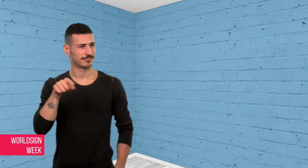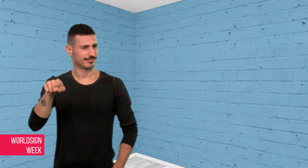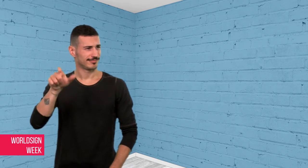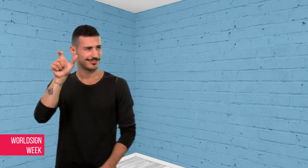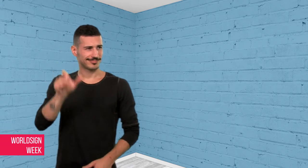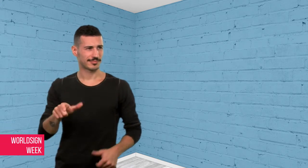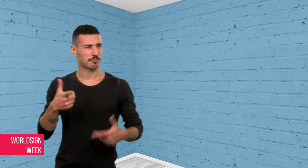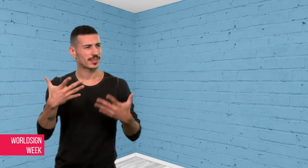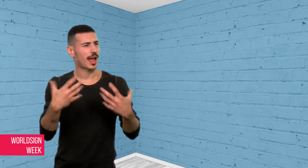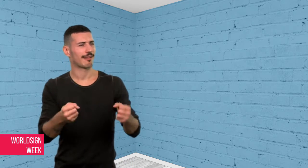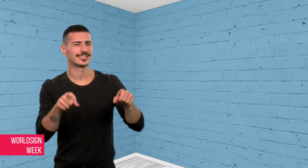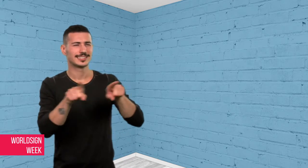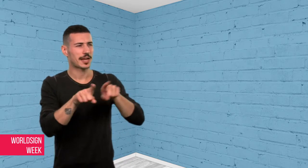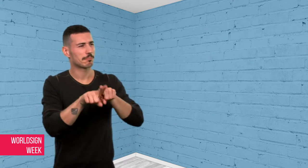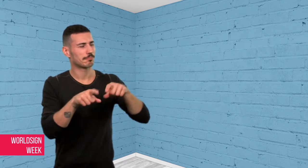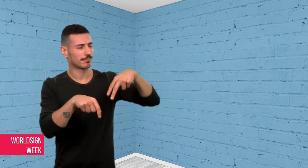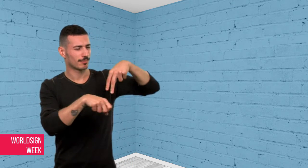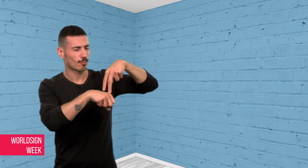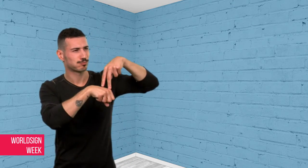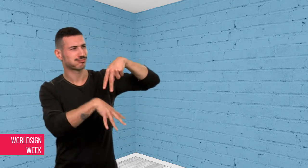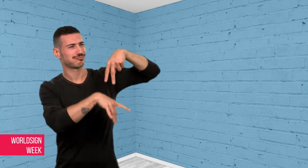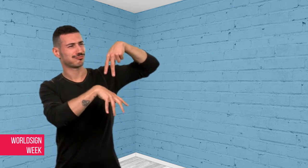Yes! He must have rockets in his legs!